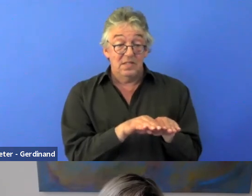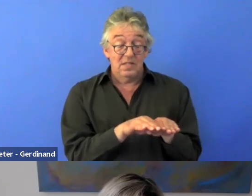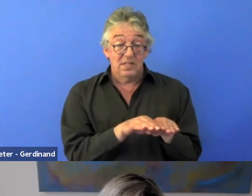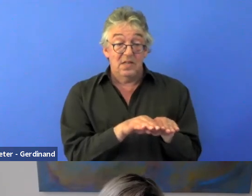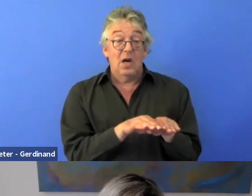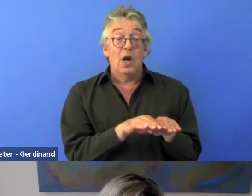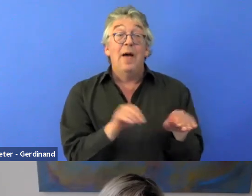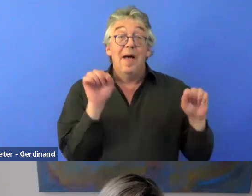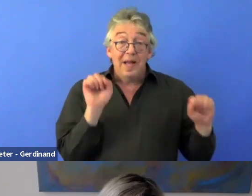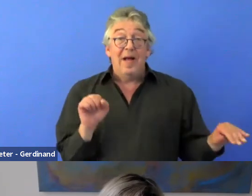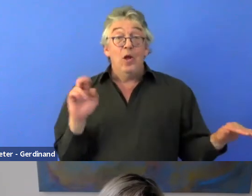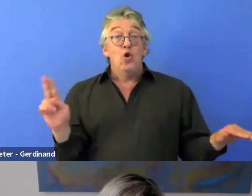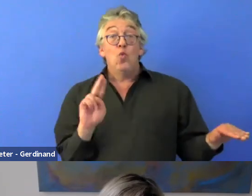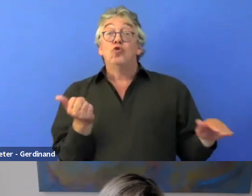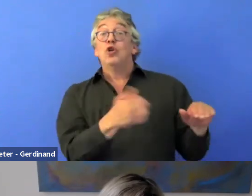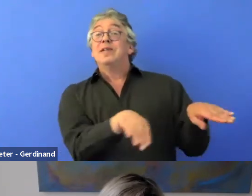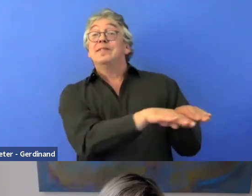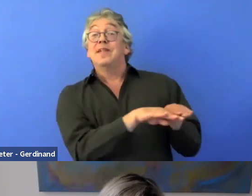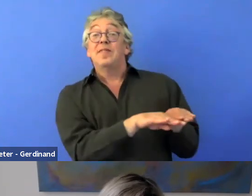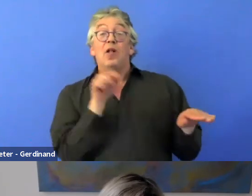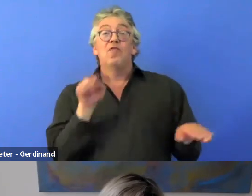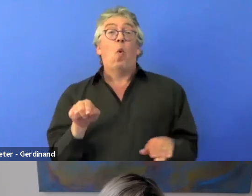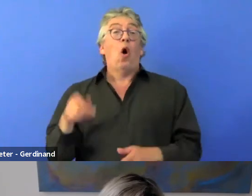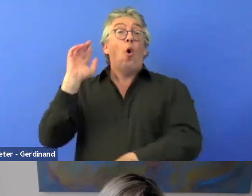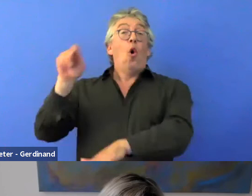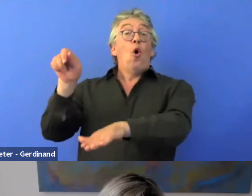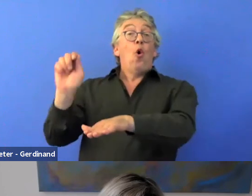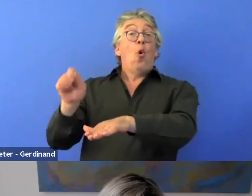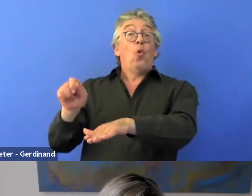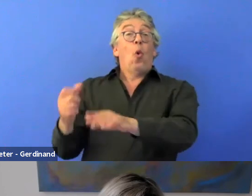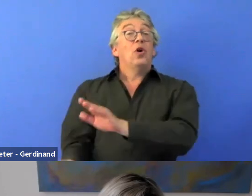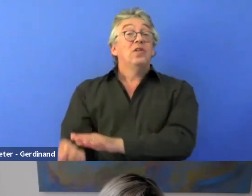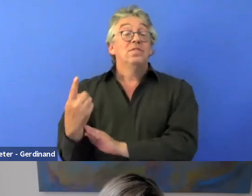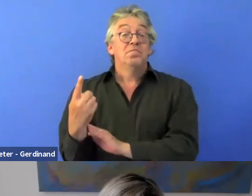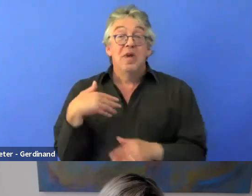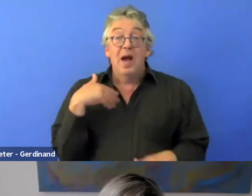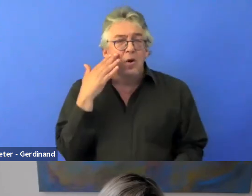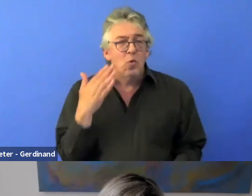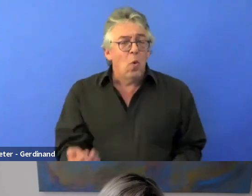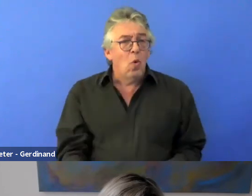I don't know if there is experience with past laws? If any of you is aware?